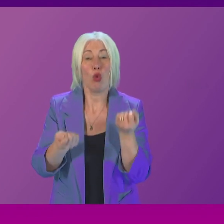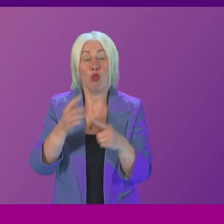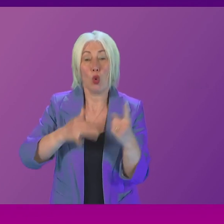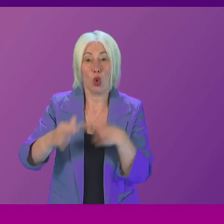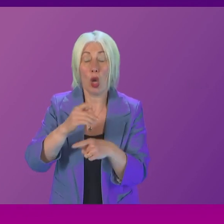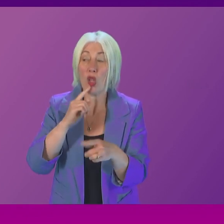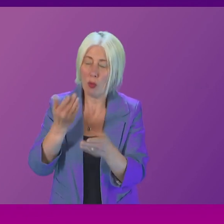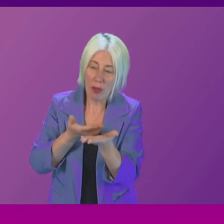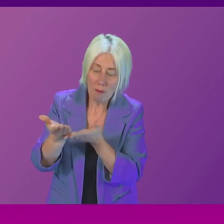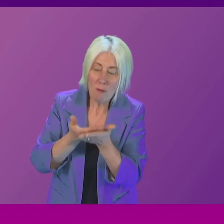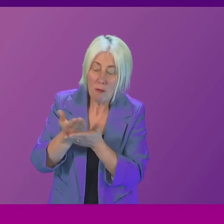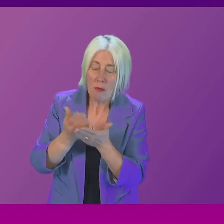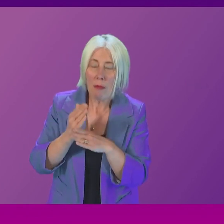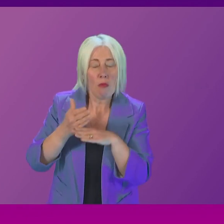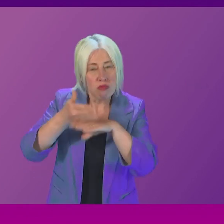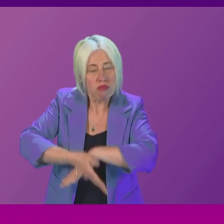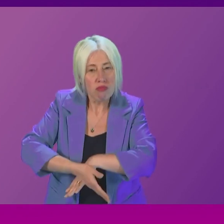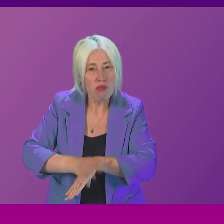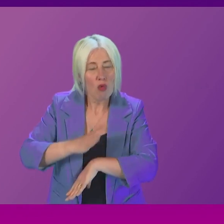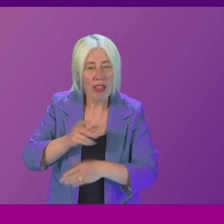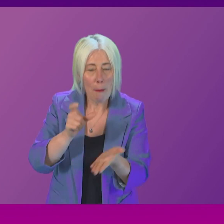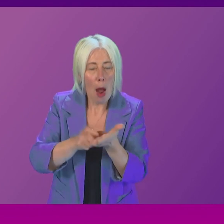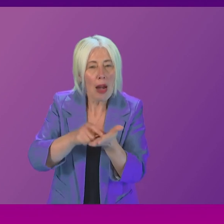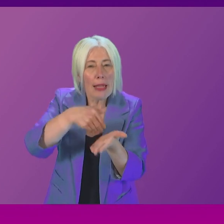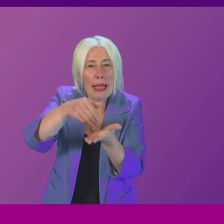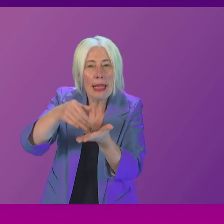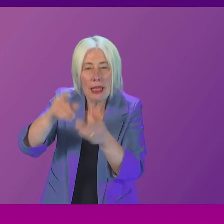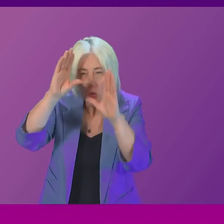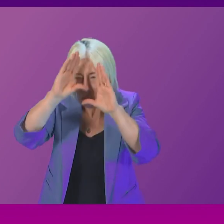Good work is already being undertaken in relation to marketing and awareness to ensure that